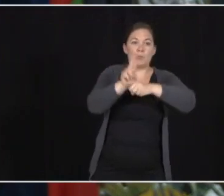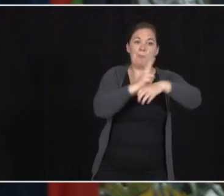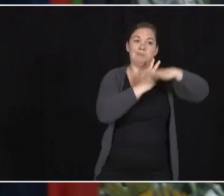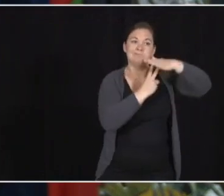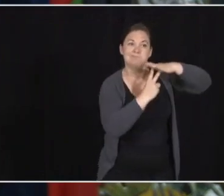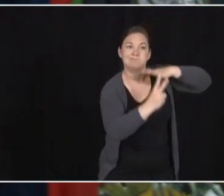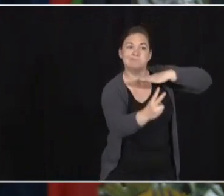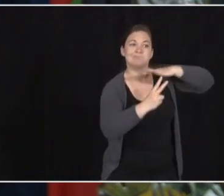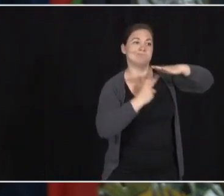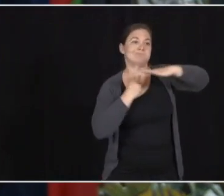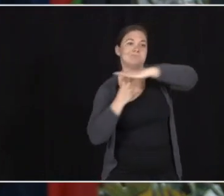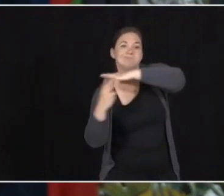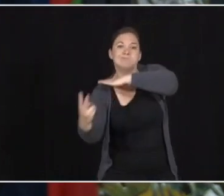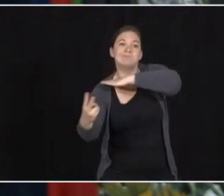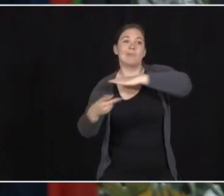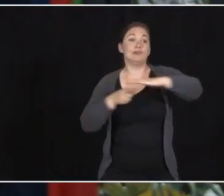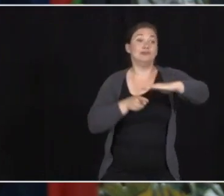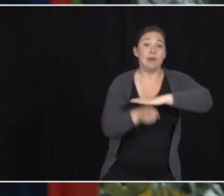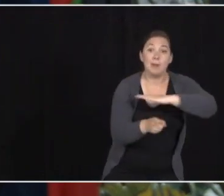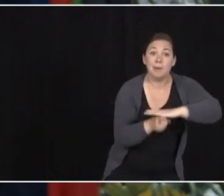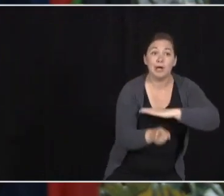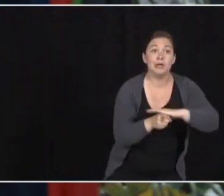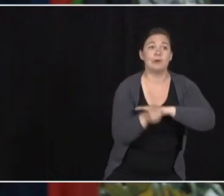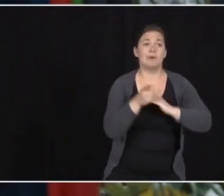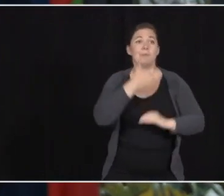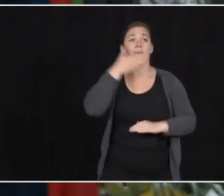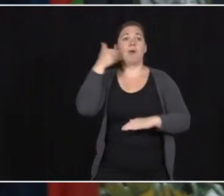We need traffic congestion to slow down, people who take rapid transit as opposed to hopping in their car. Environmentally, I think it is great. We need the funding